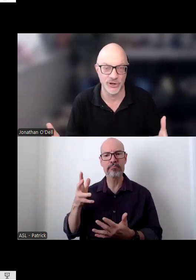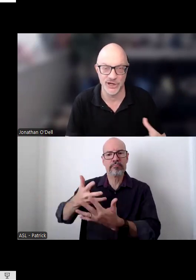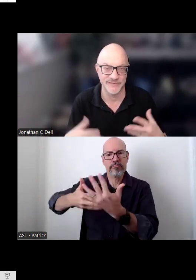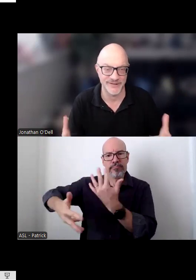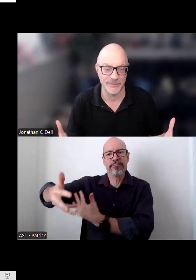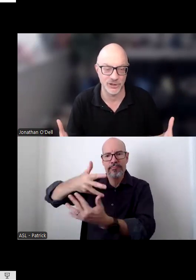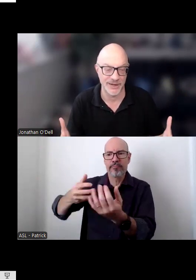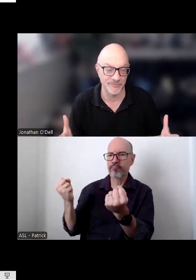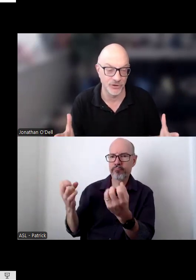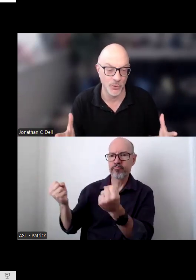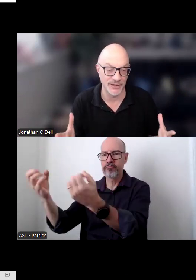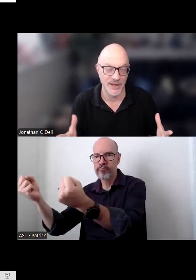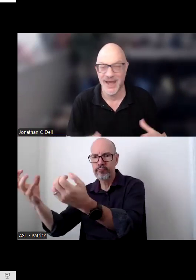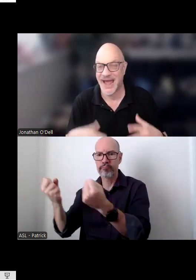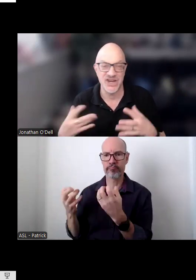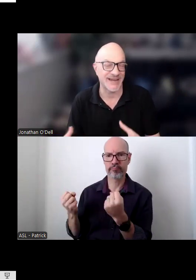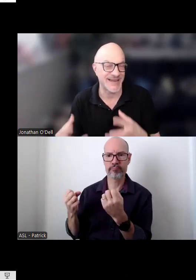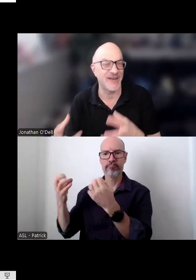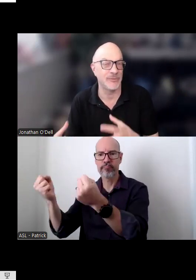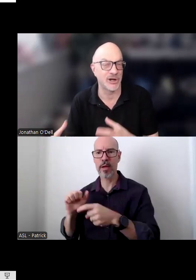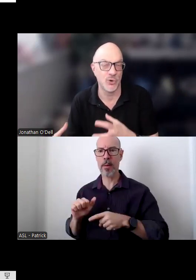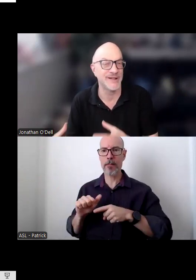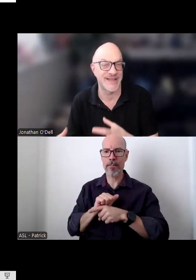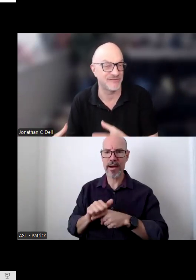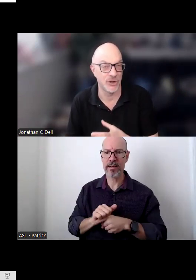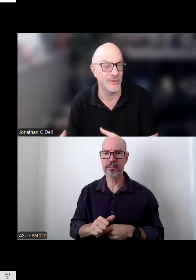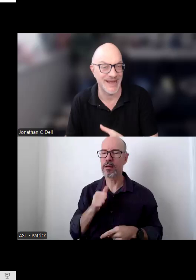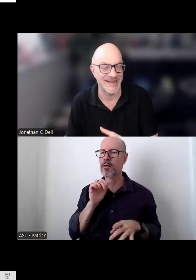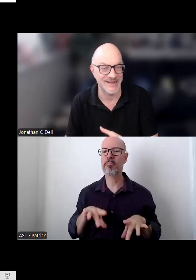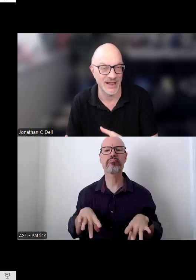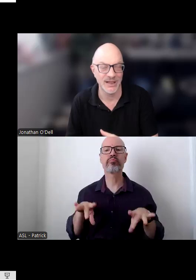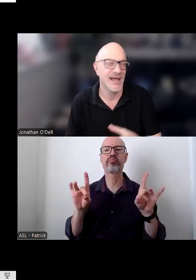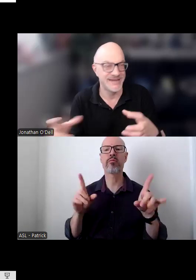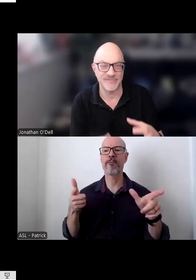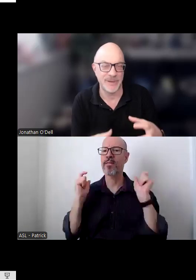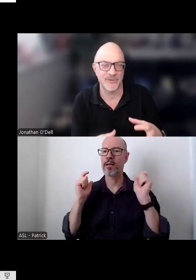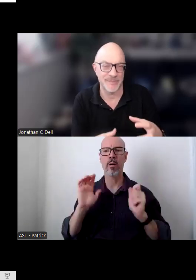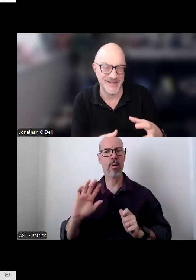Again, like I said earlier, it can take two to four years for somebody to become fluent. Not everybody who is deaf